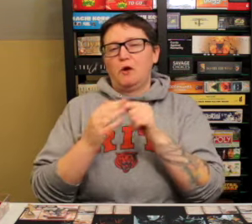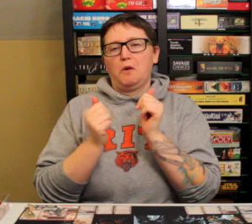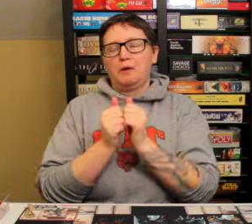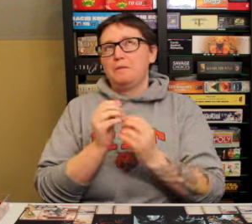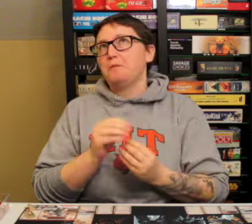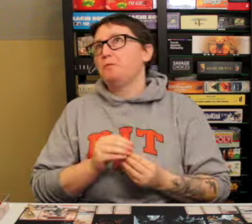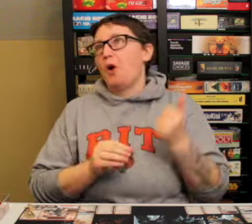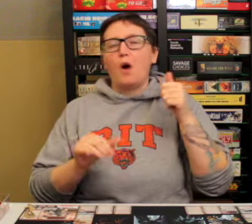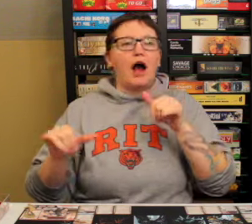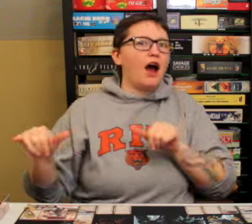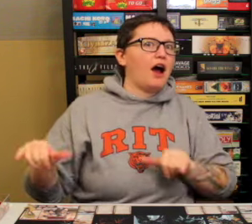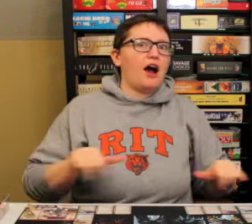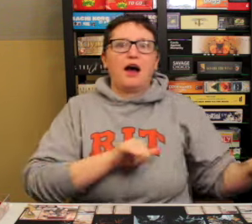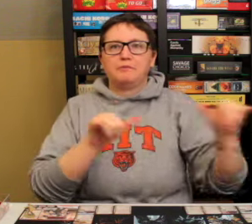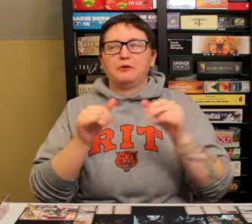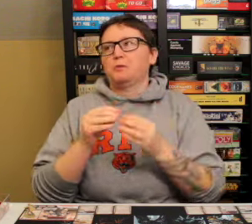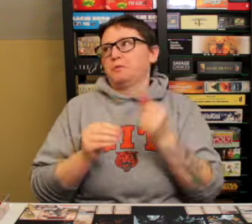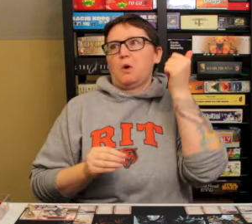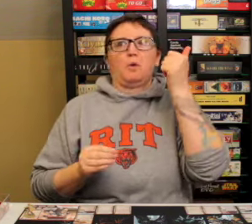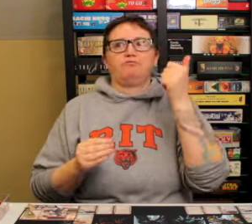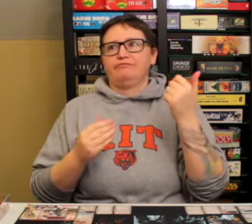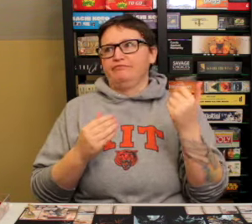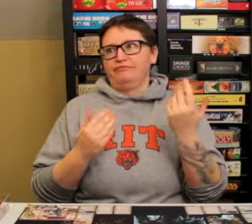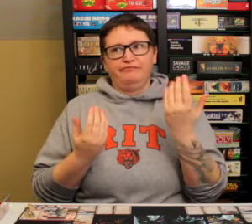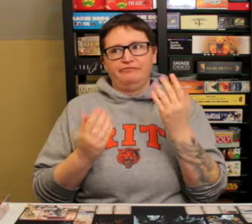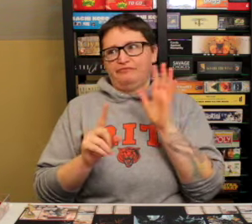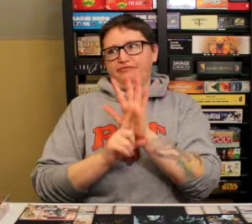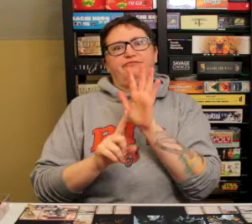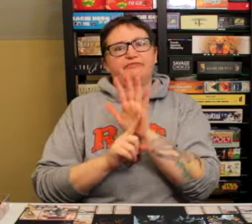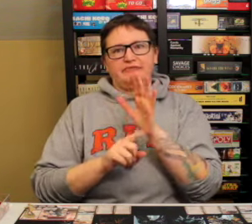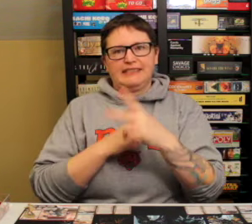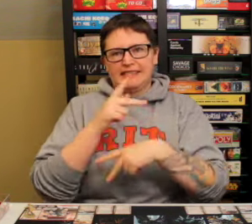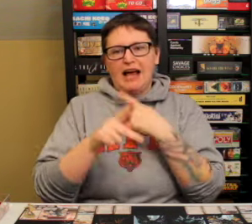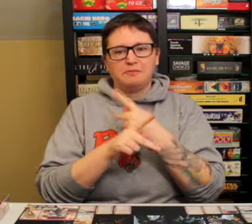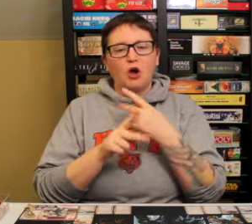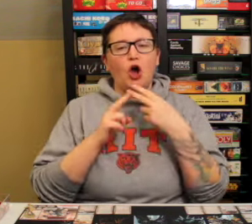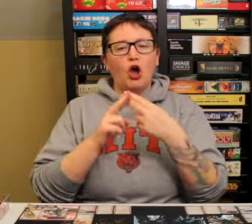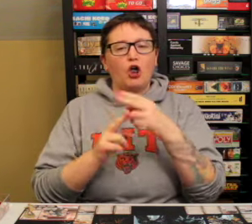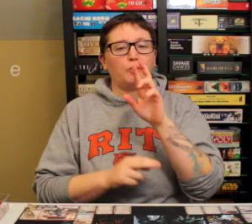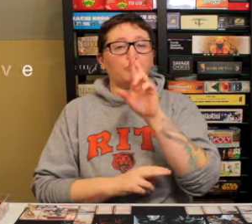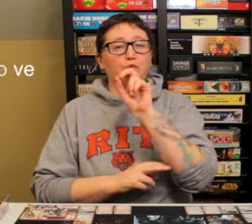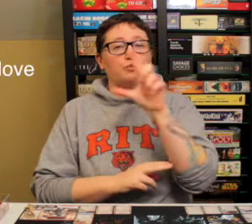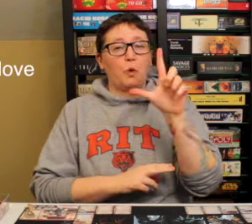So first I'm going to start with the most common most popular type